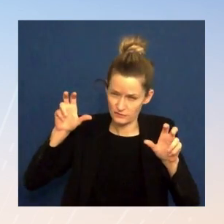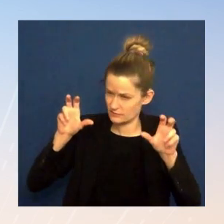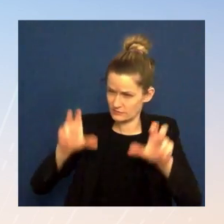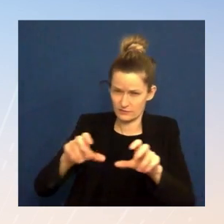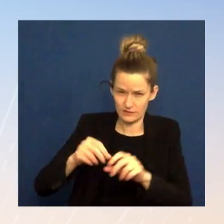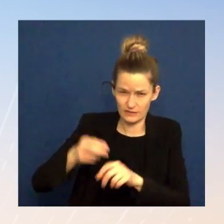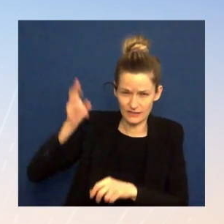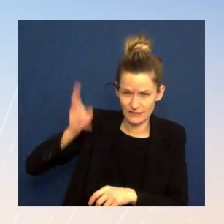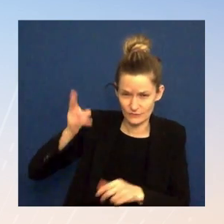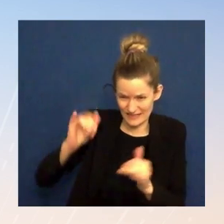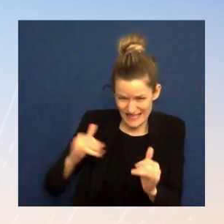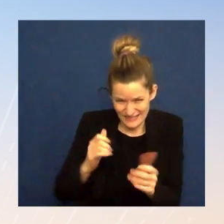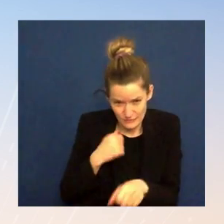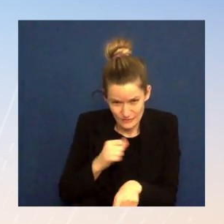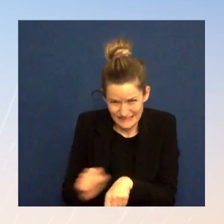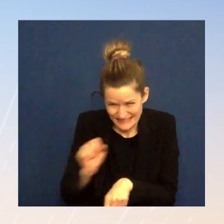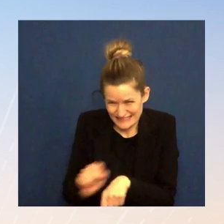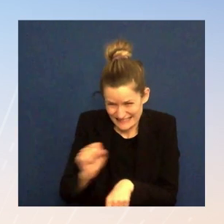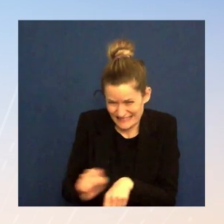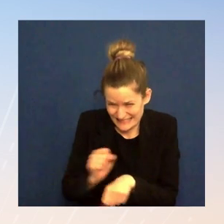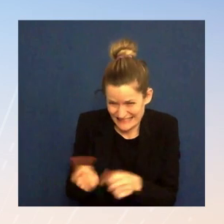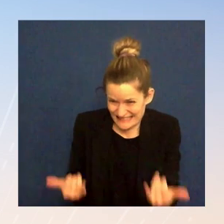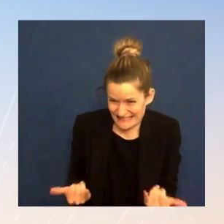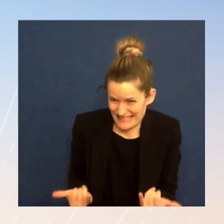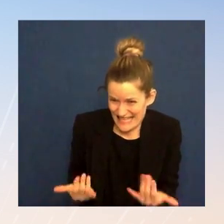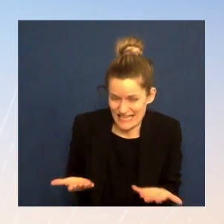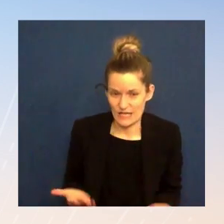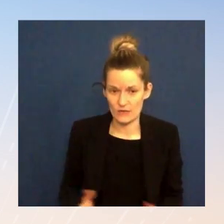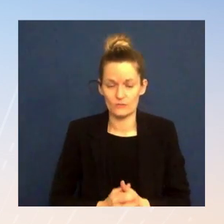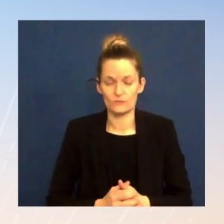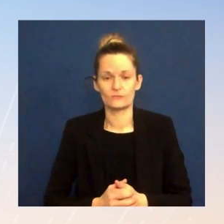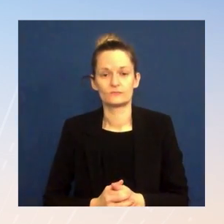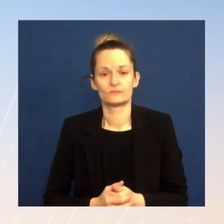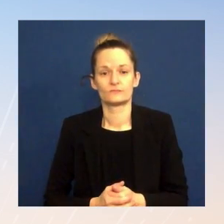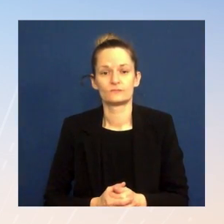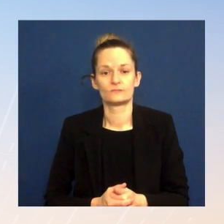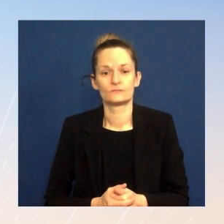The Press: I was wondering if you could walk us through what happened with Turkey over the last couple days.